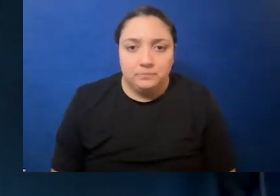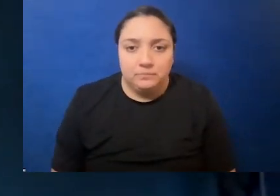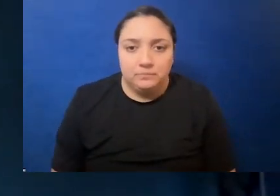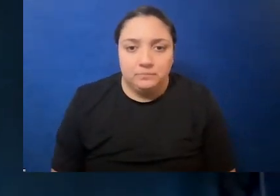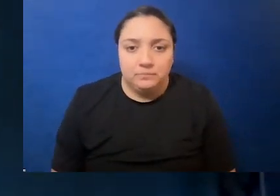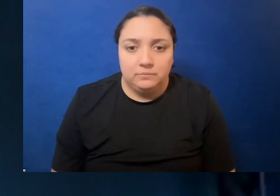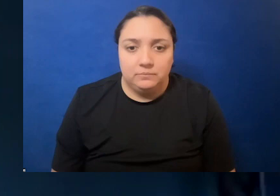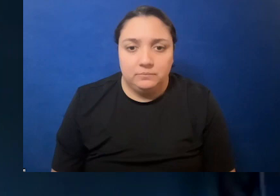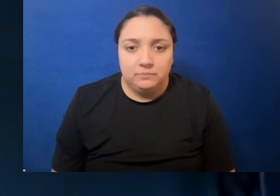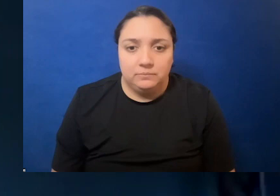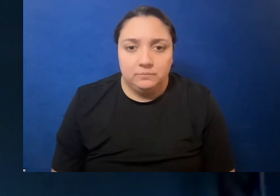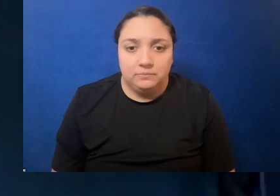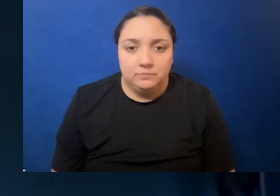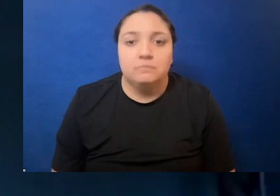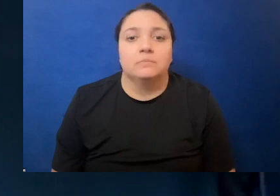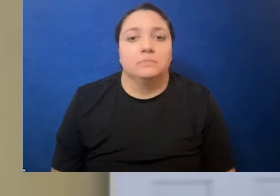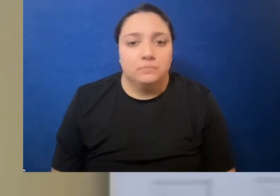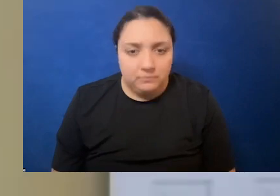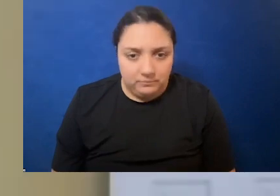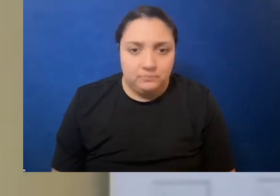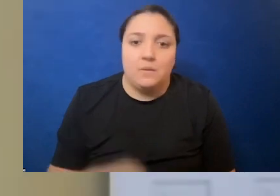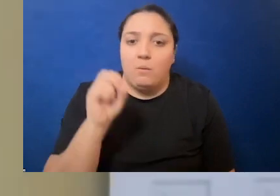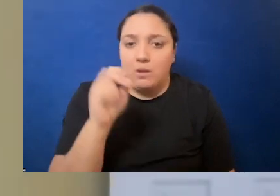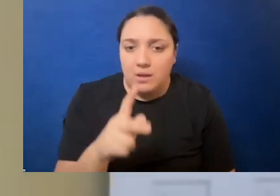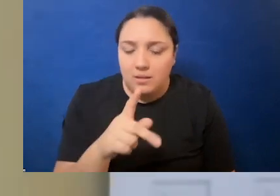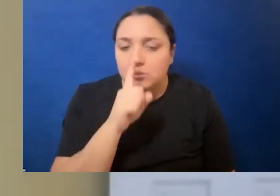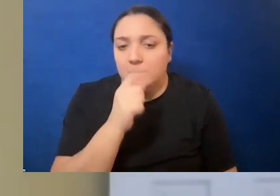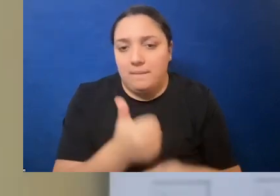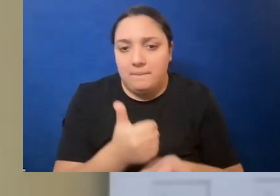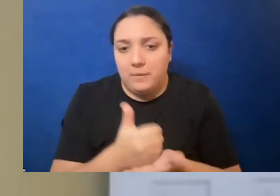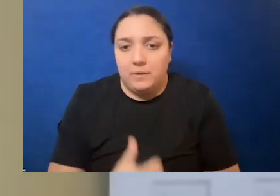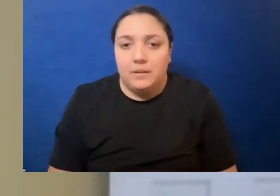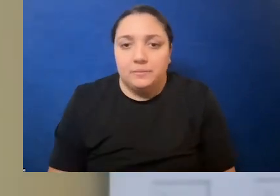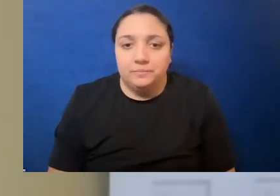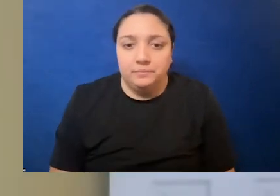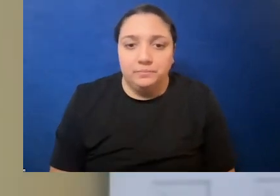OKAY. THAT'S VERY HELPFUL.